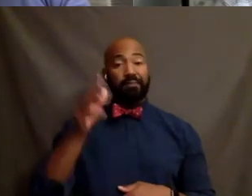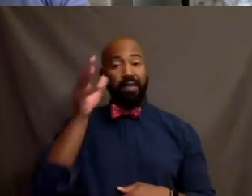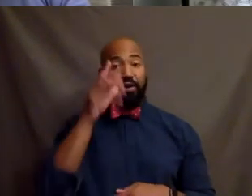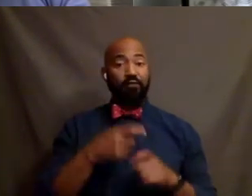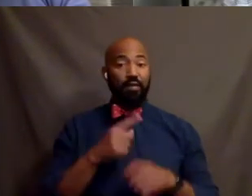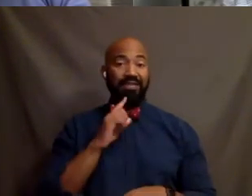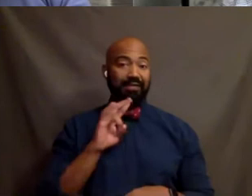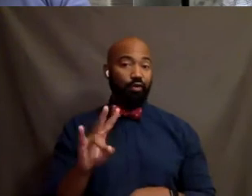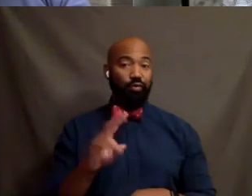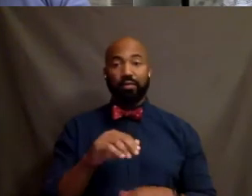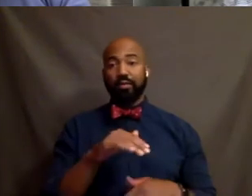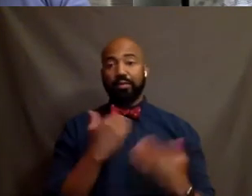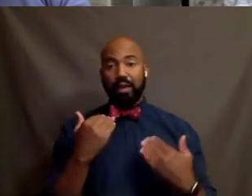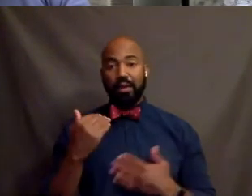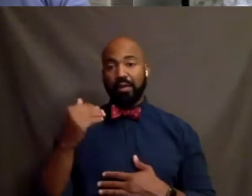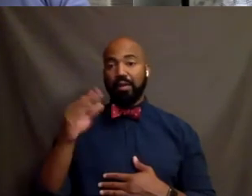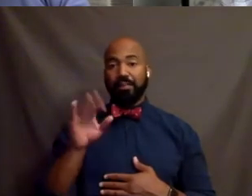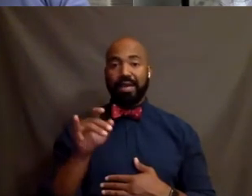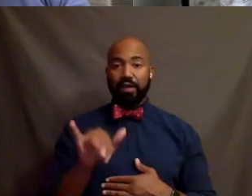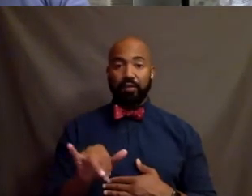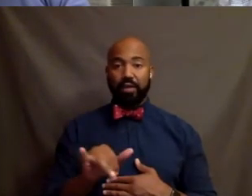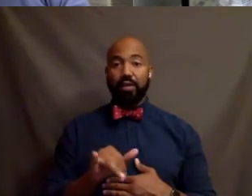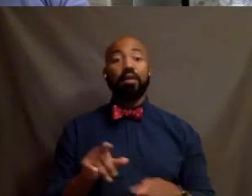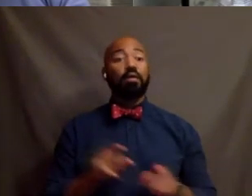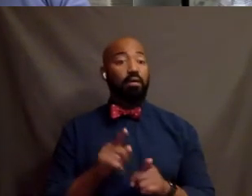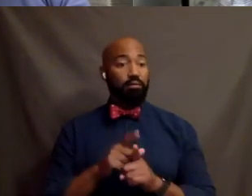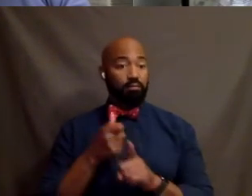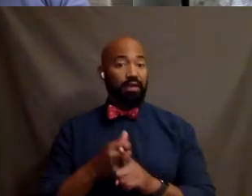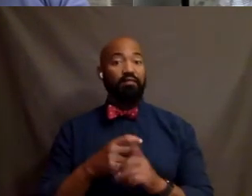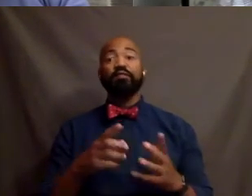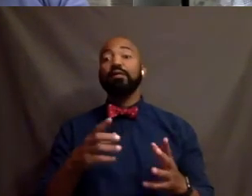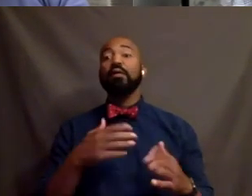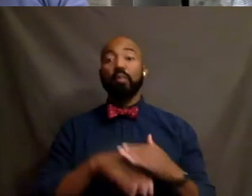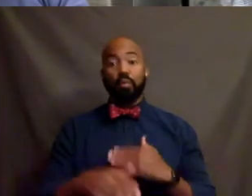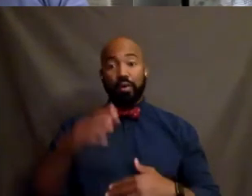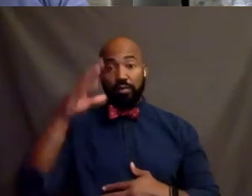assigned male at birth, they, them or she, her. Could you clarify on dosing, if a person doesn't want